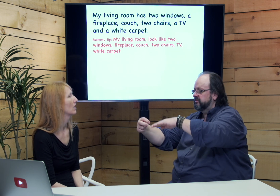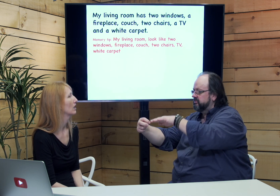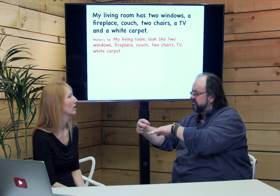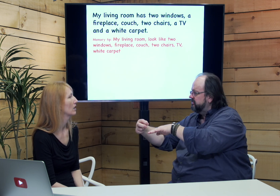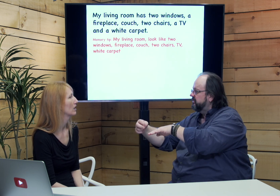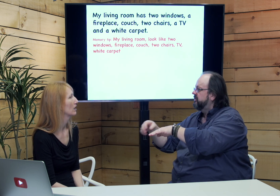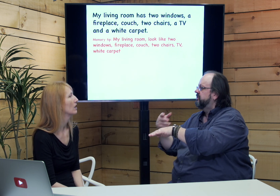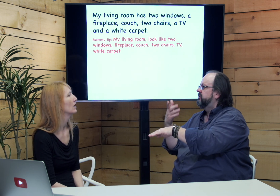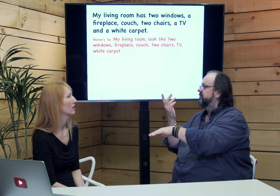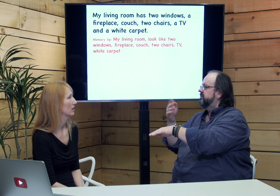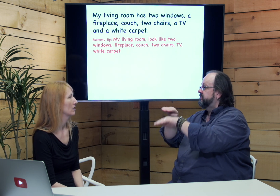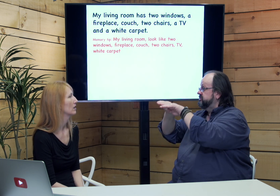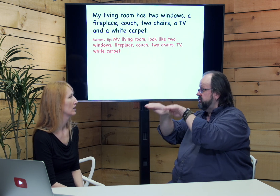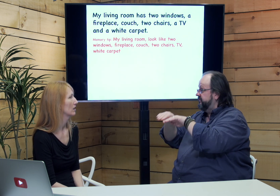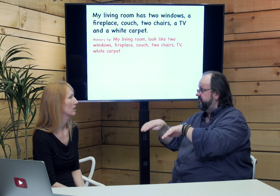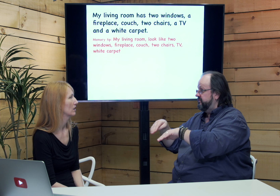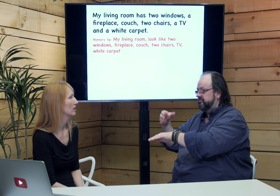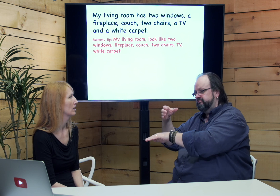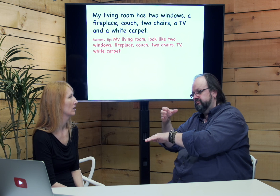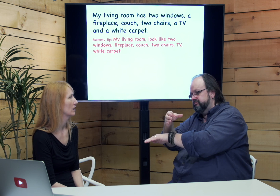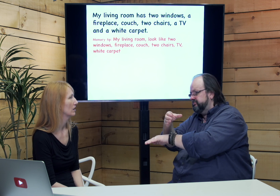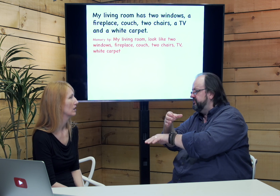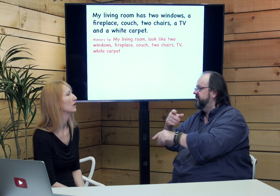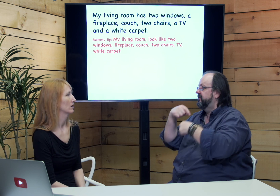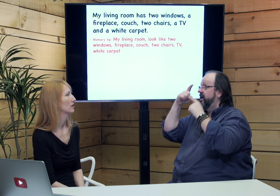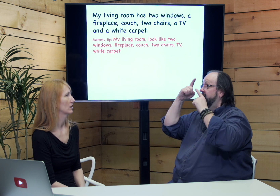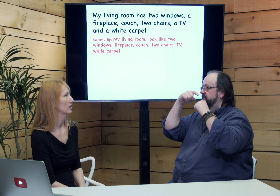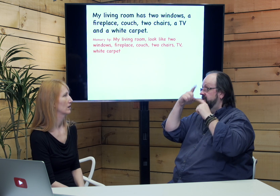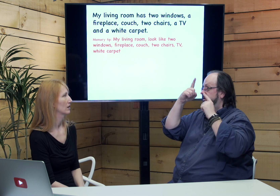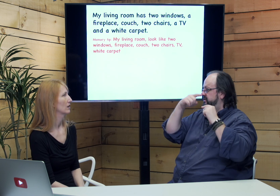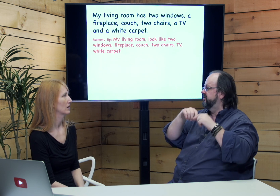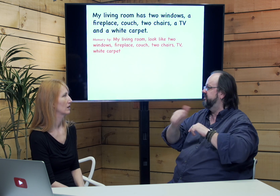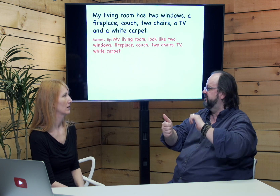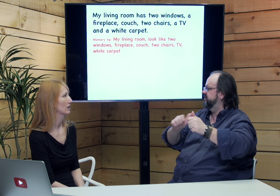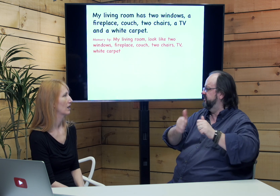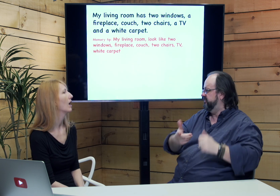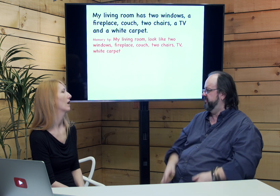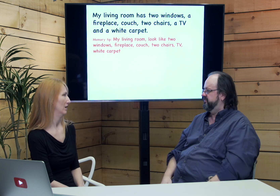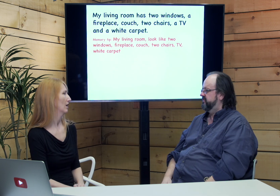'table' (topic - eyebrows up) then place it 'shelves' place it eyebrows up when talking about topic then place...